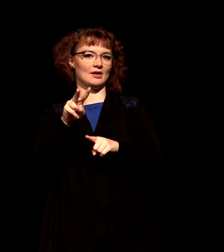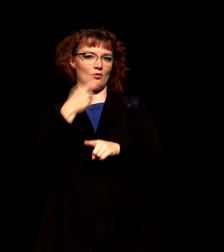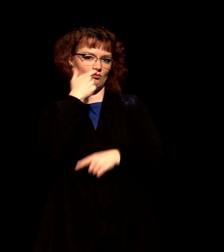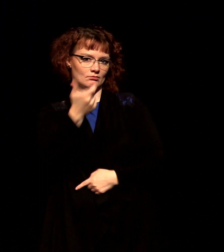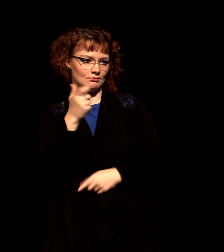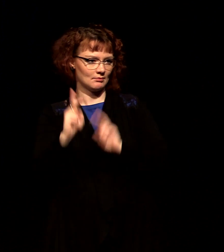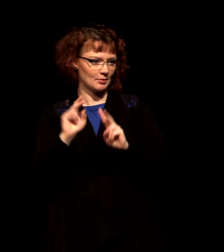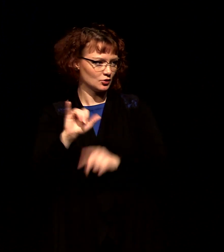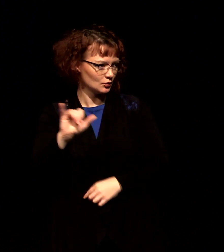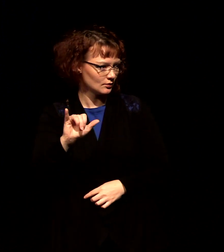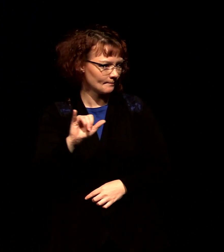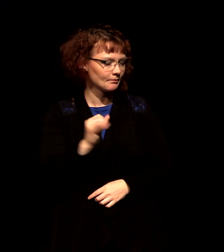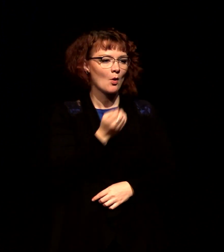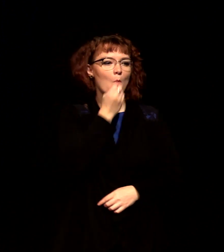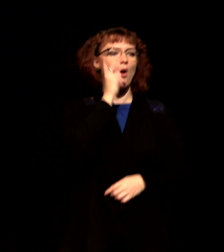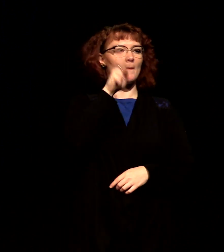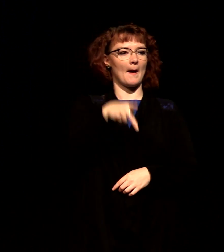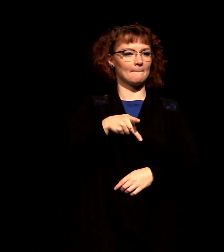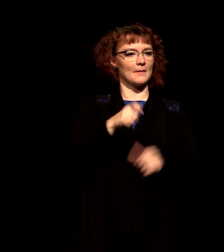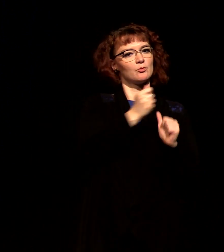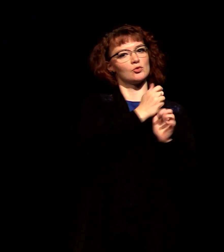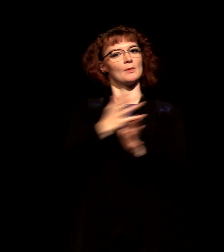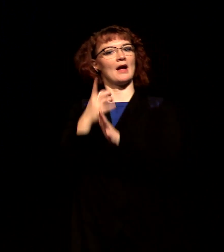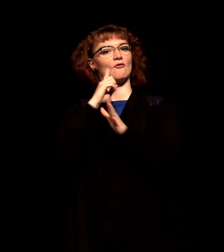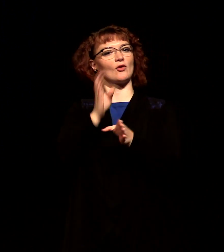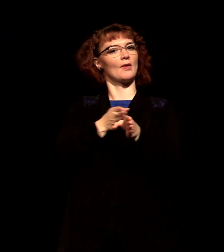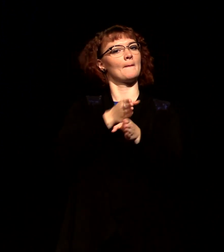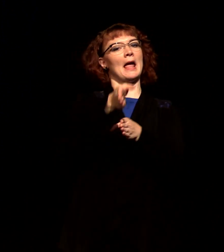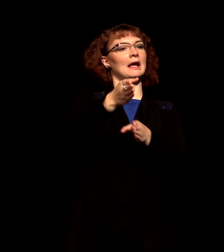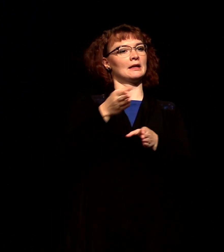of just warming up and preparing for the main event is actually